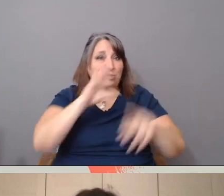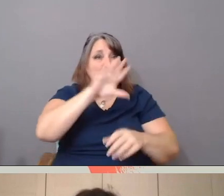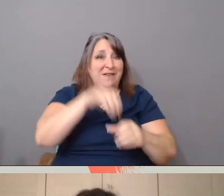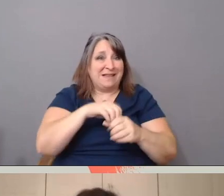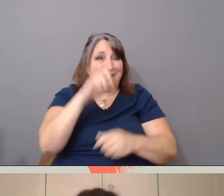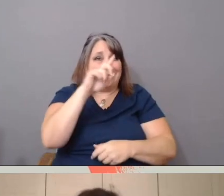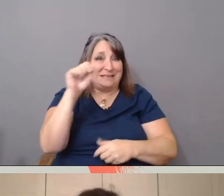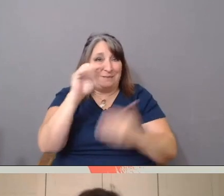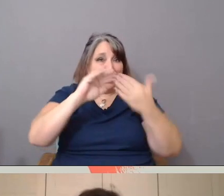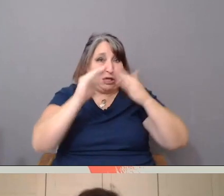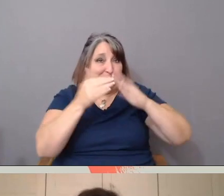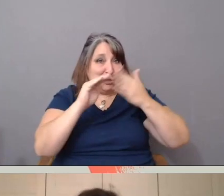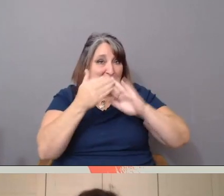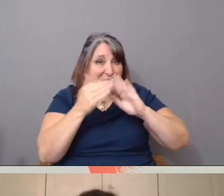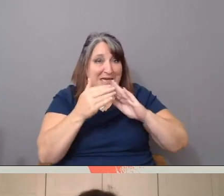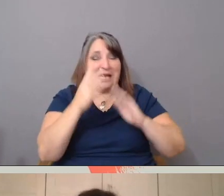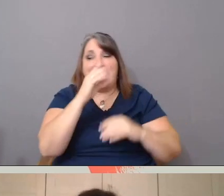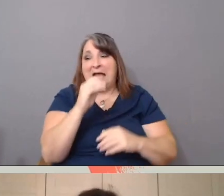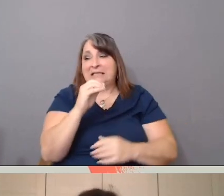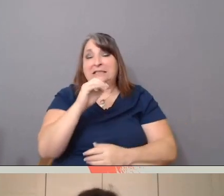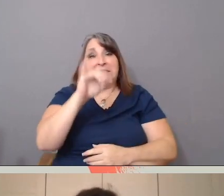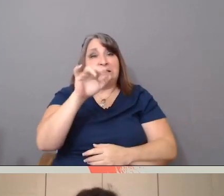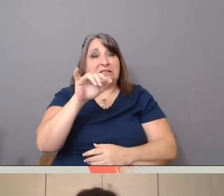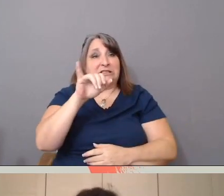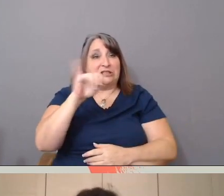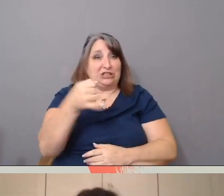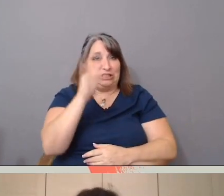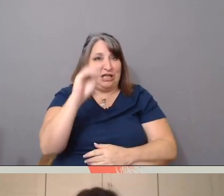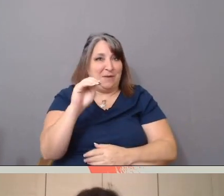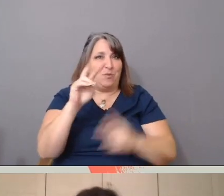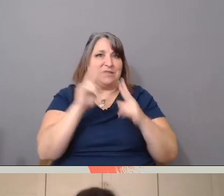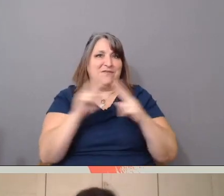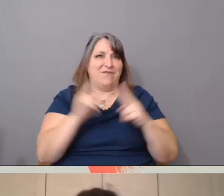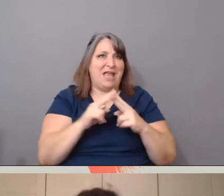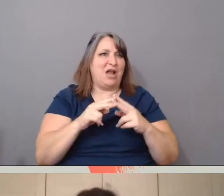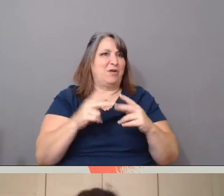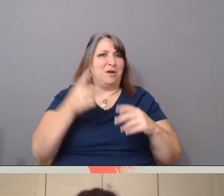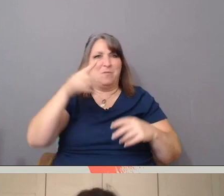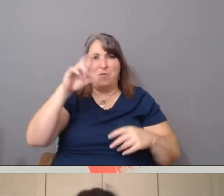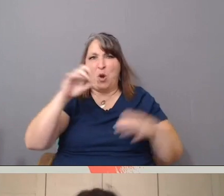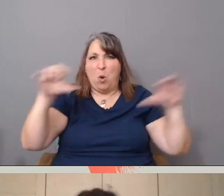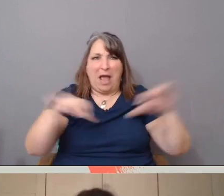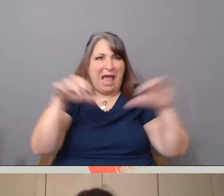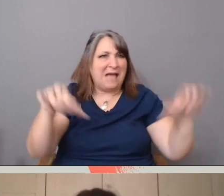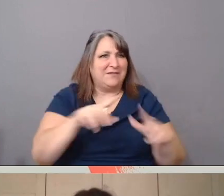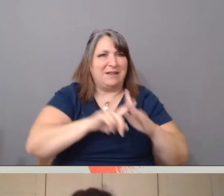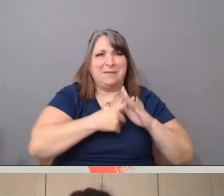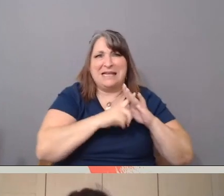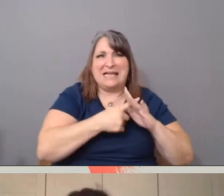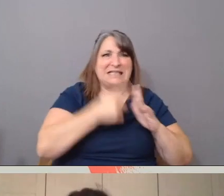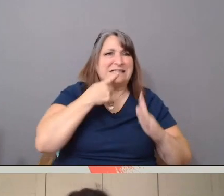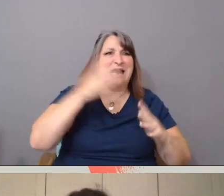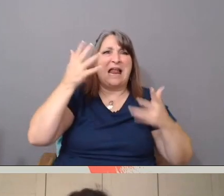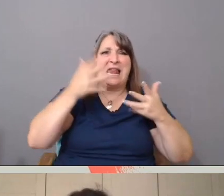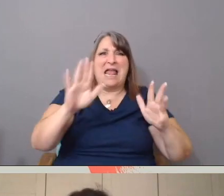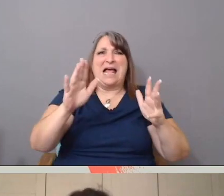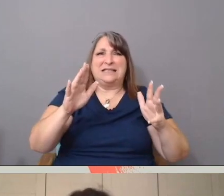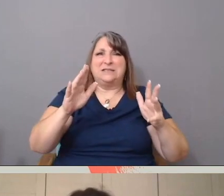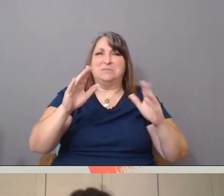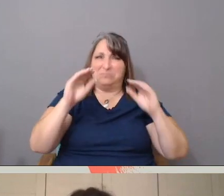And Jim was really proactive very early on in the process in saying, like, let's put line items in our budget